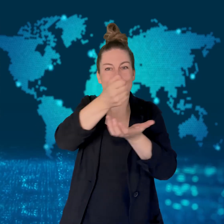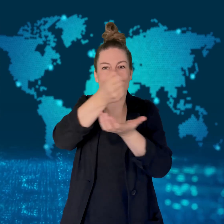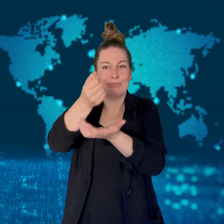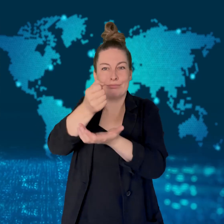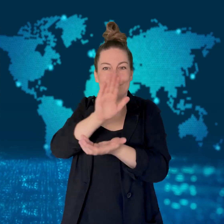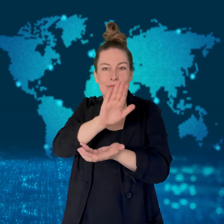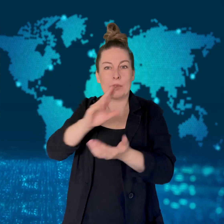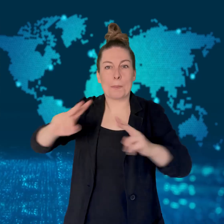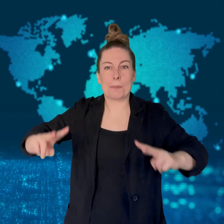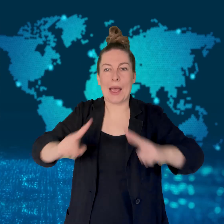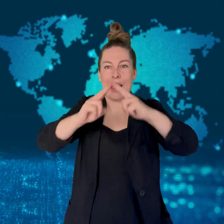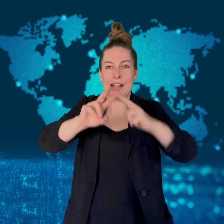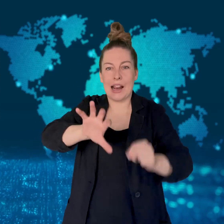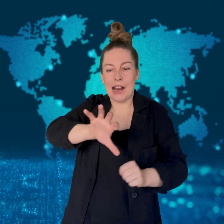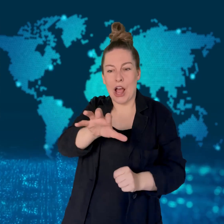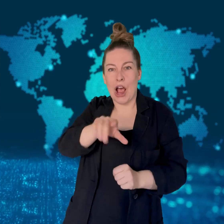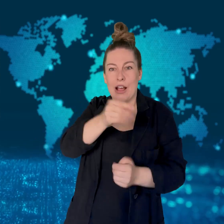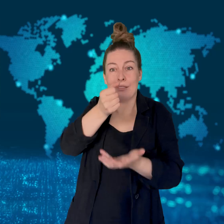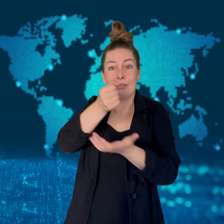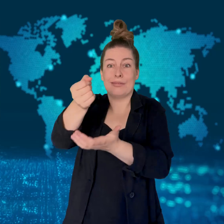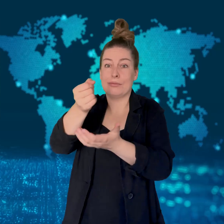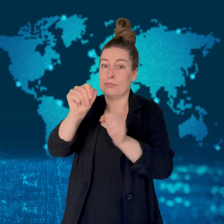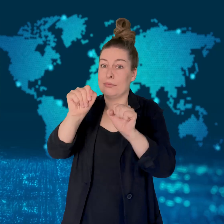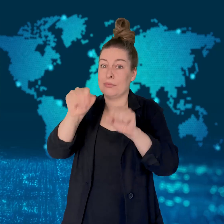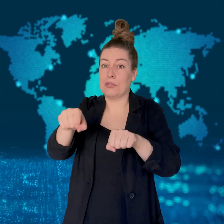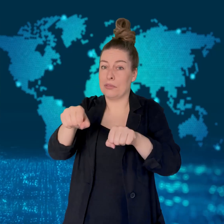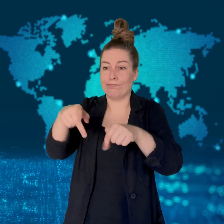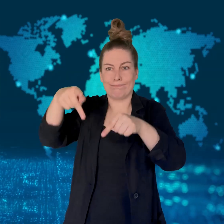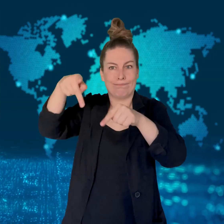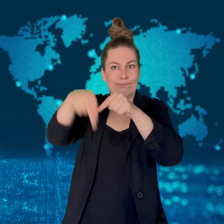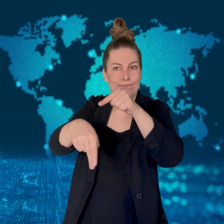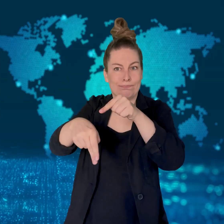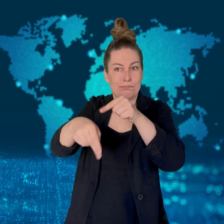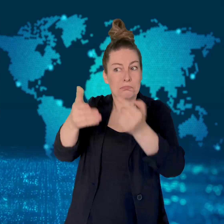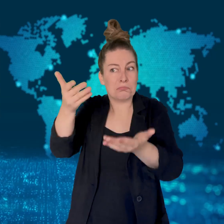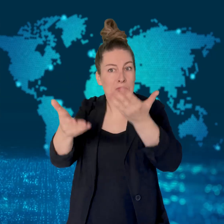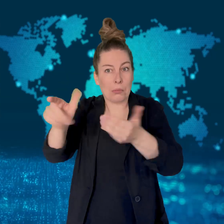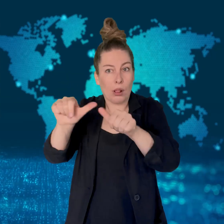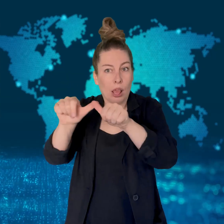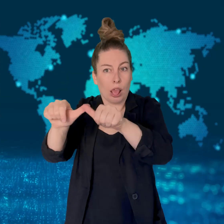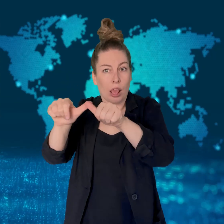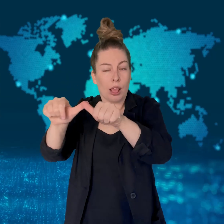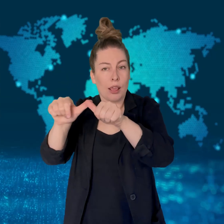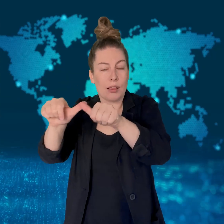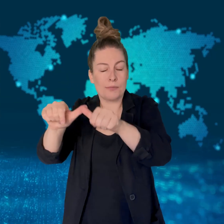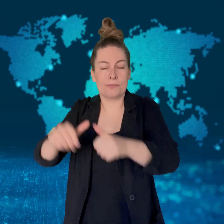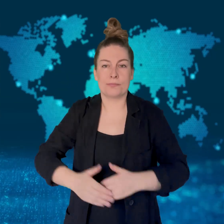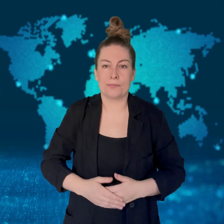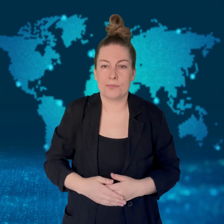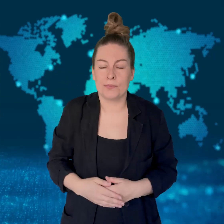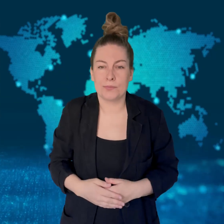College authorities said they are "terrified of the wave" of